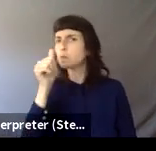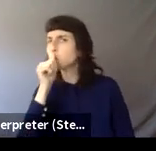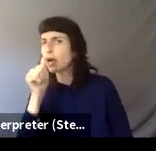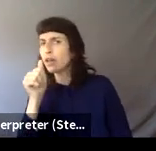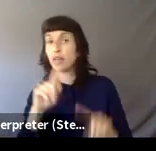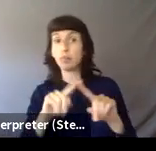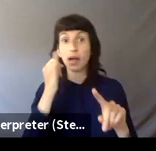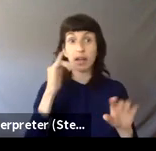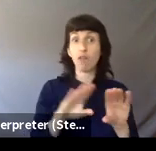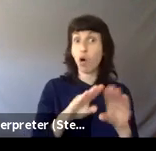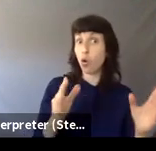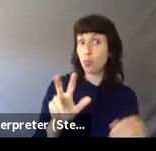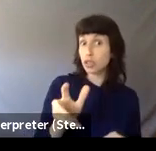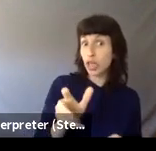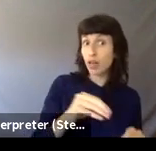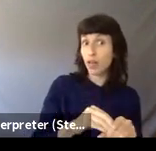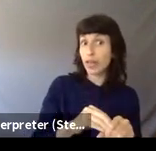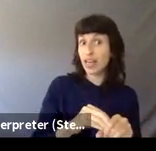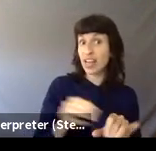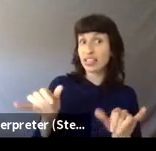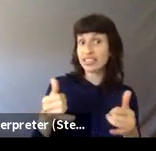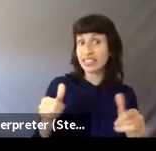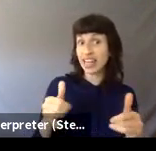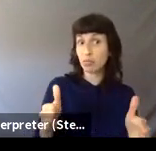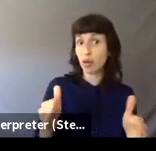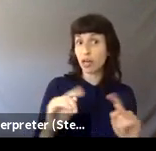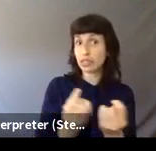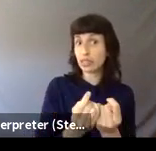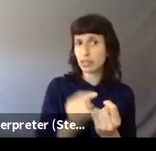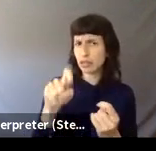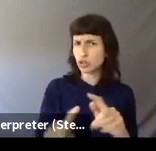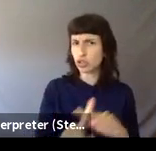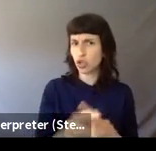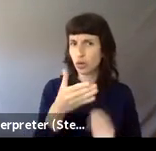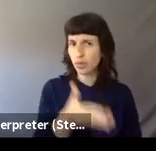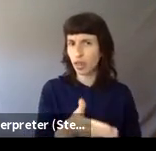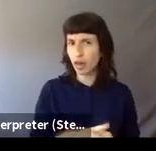Pete: I think because those other two channels are private, they're not showing up.